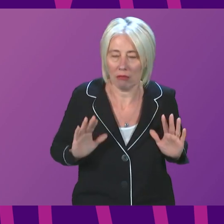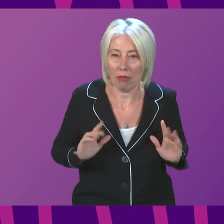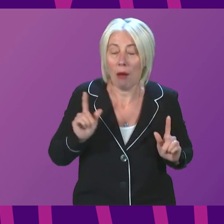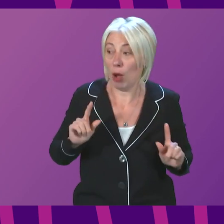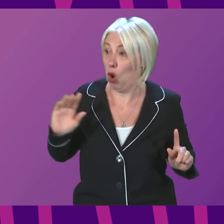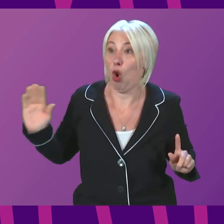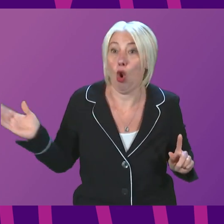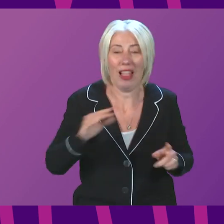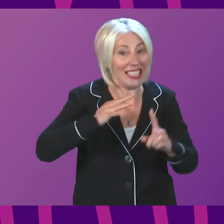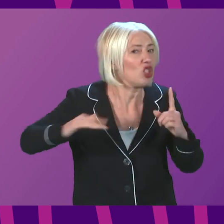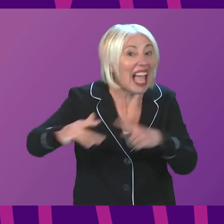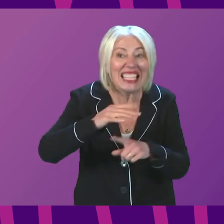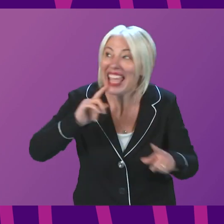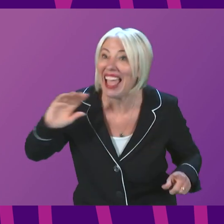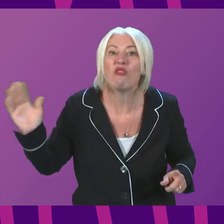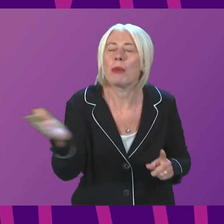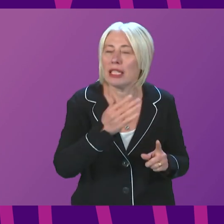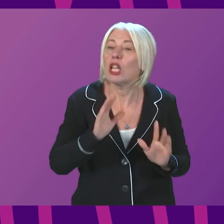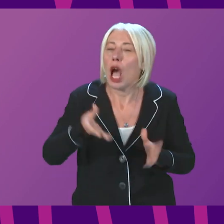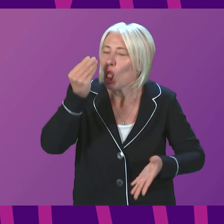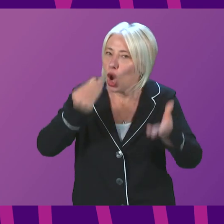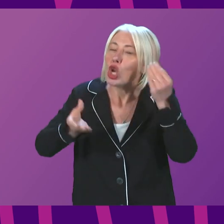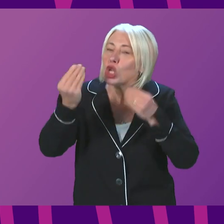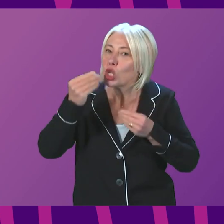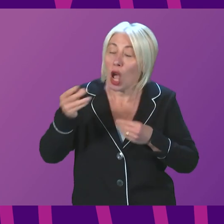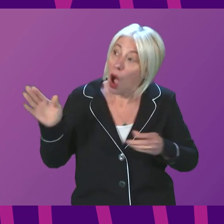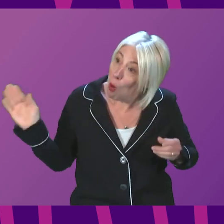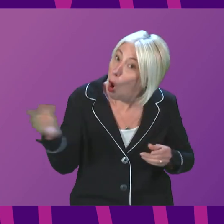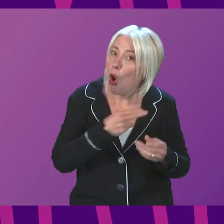society that we live in, have lessons to learn and it is incumbent on all of us to do so.